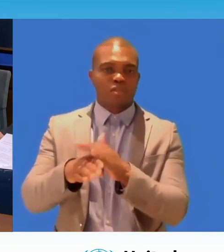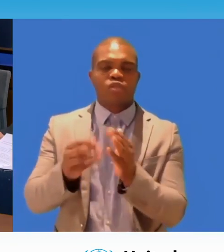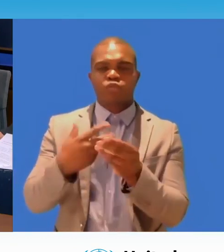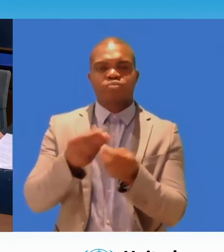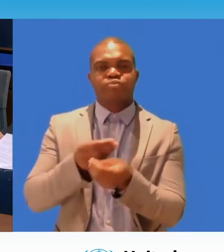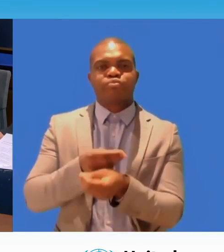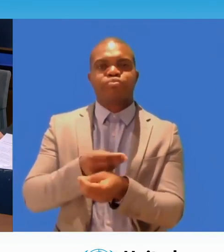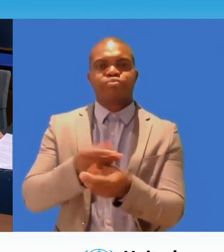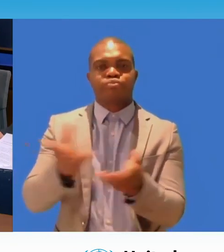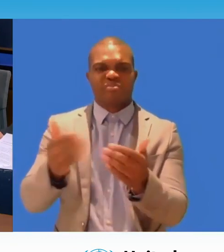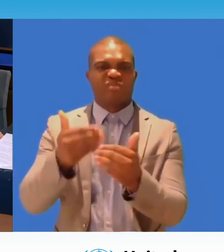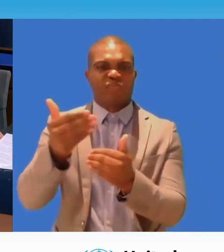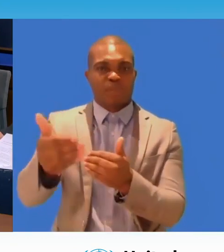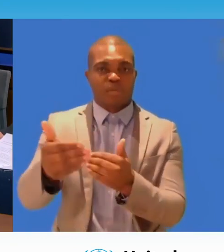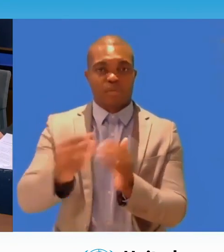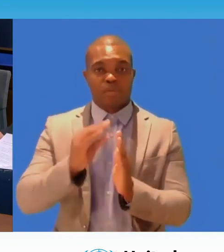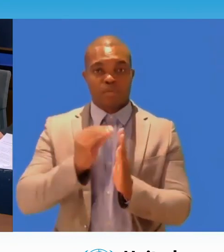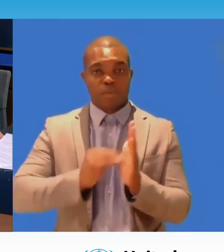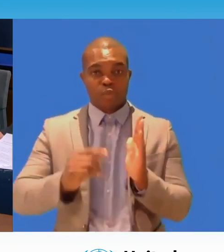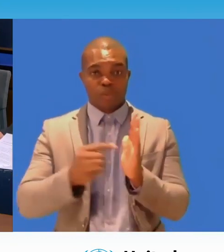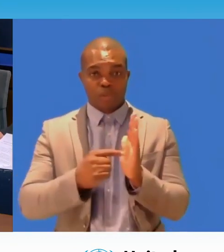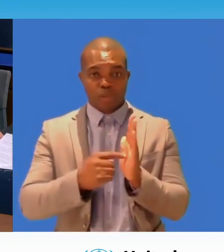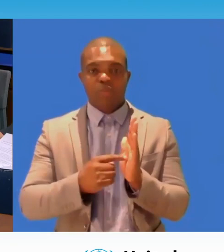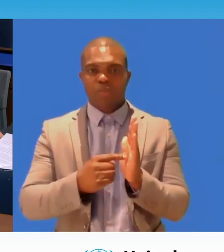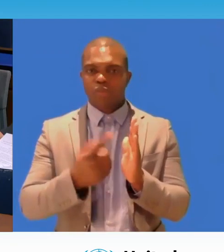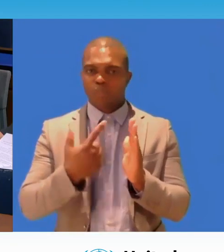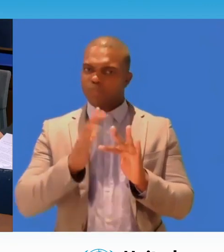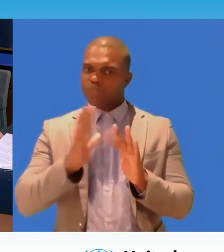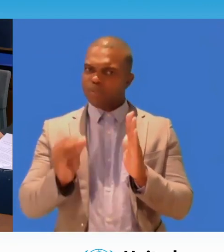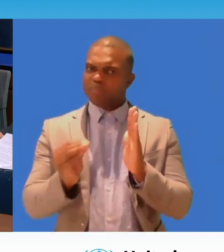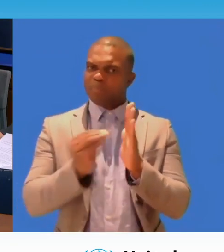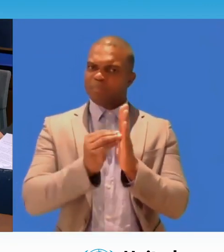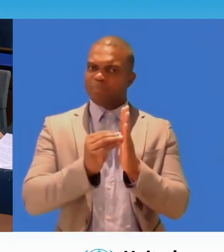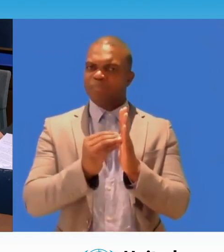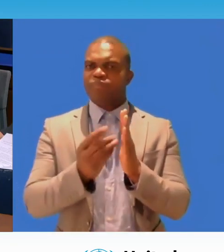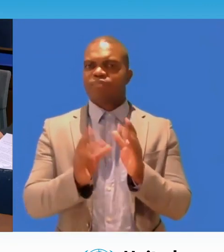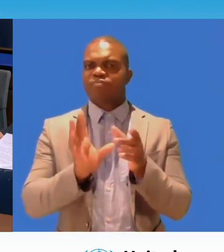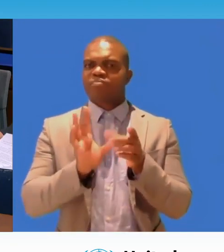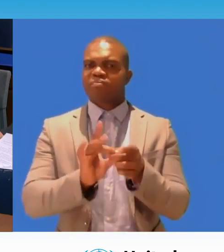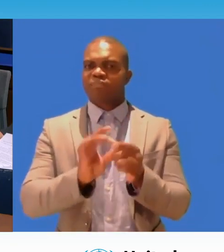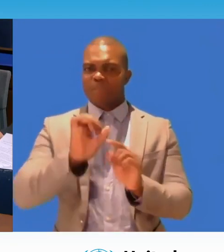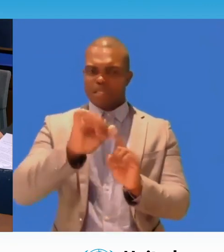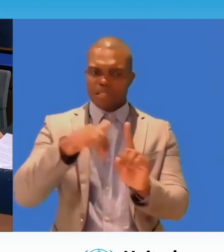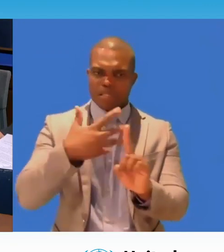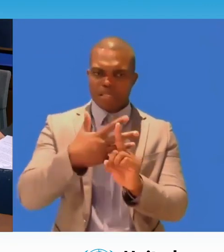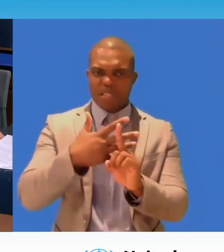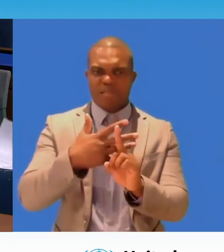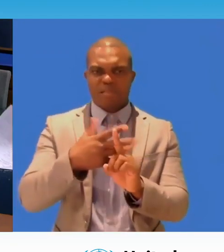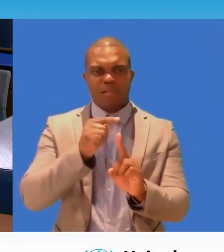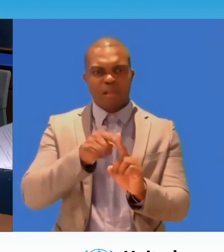of each goal and Target and noting concrete measures to accelerate the realization of the sdgs